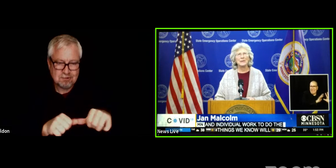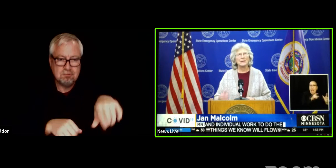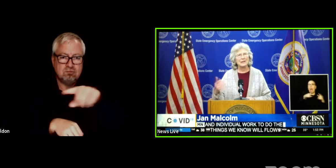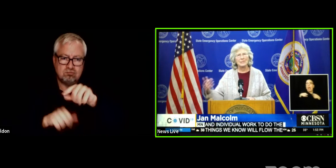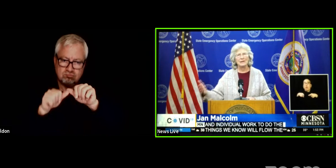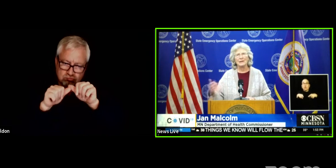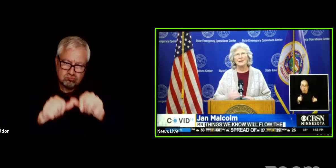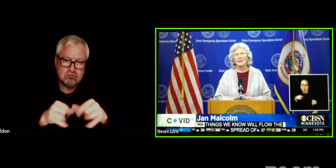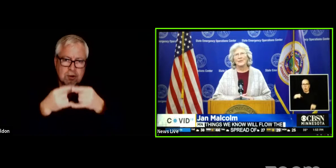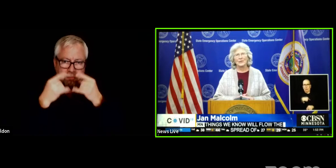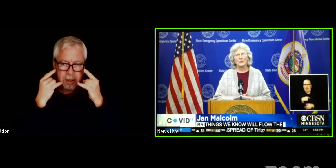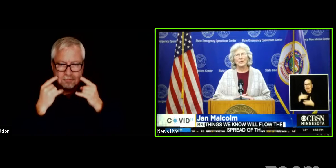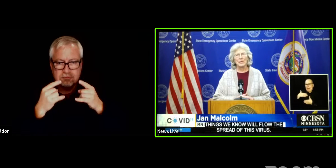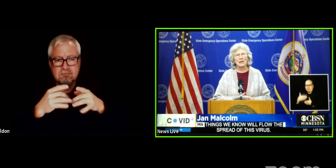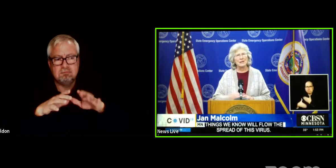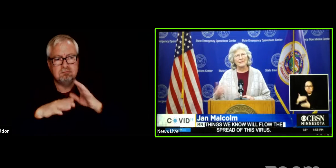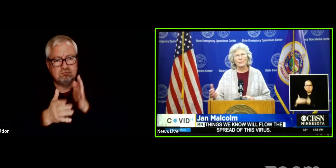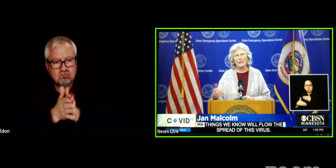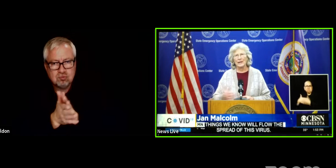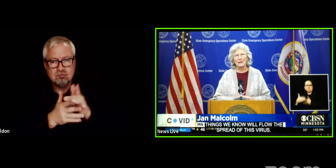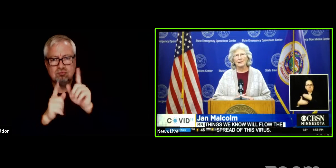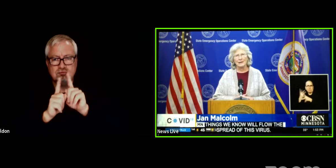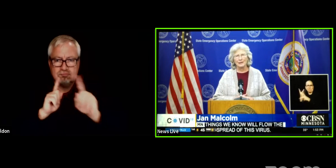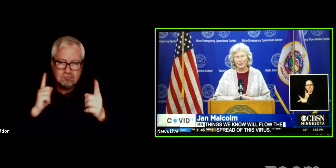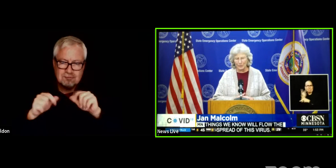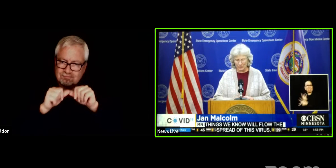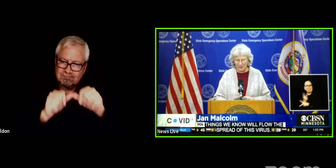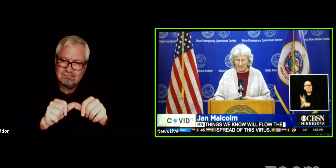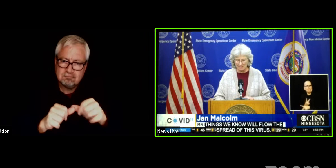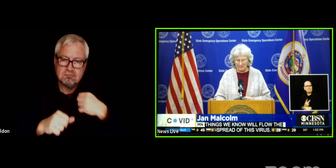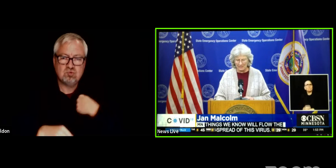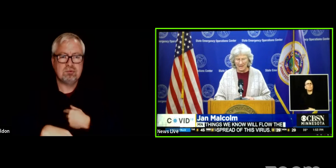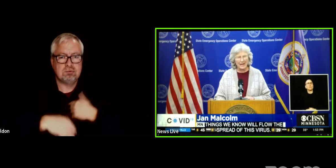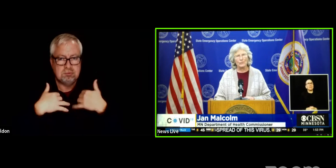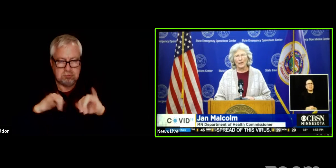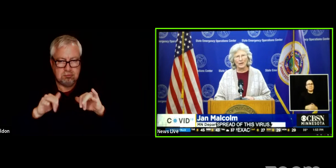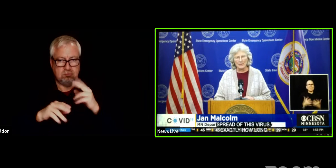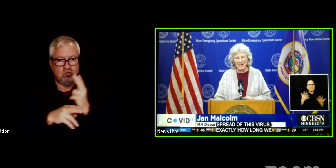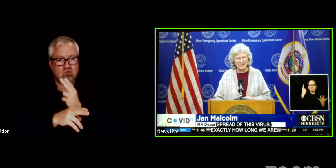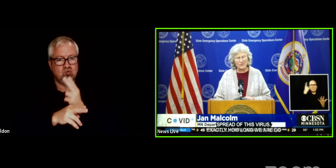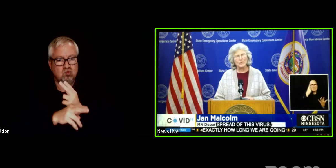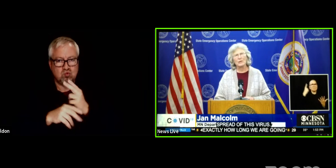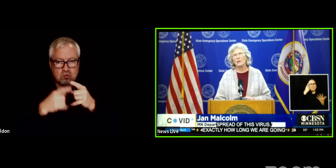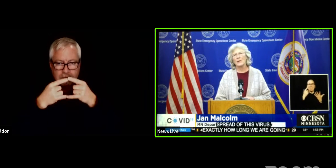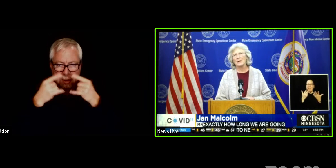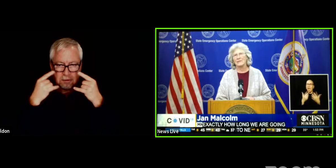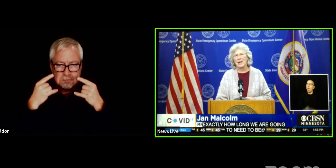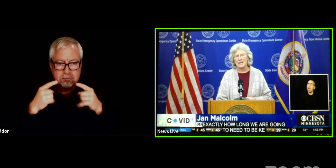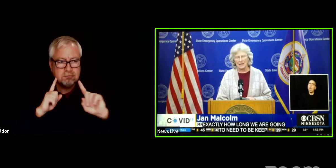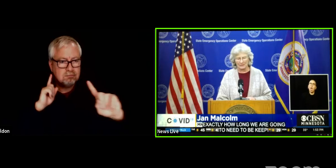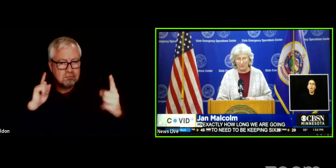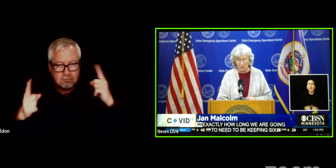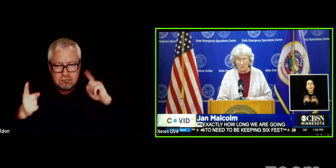KEEPING SIX FEET APART AND AVOIDING CLOSE CROWDS AND WEARING MASKS, WE DON'T KNOW ANY OF THAT YET. WE KNOW IT